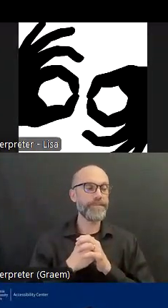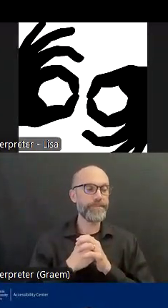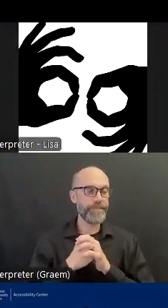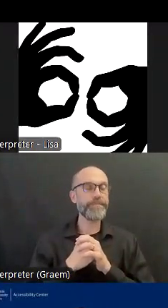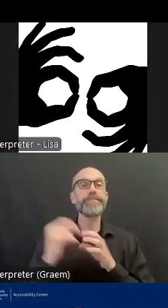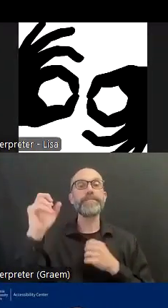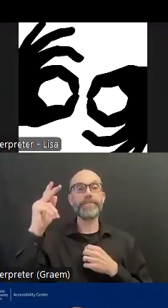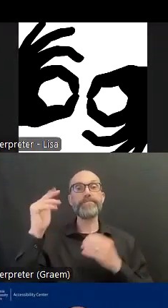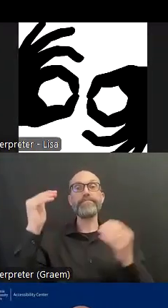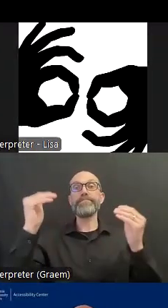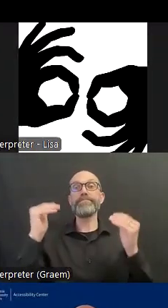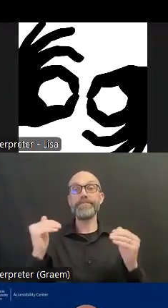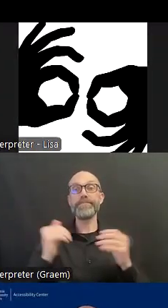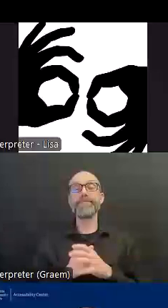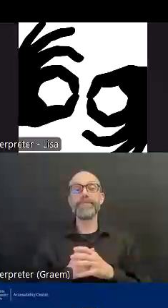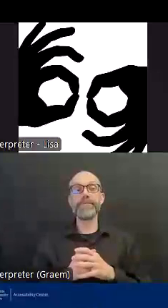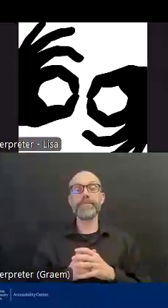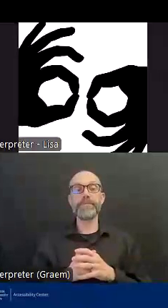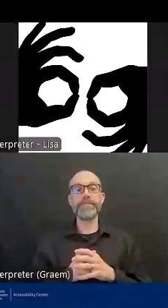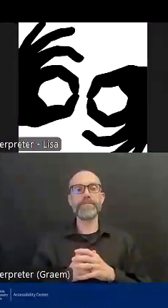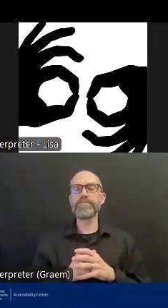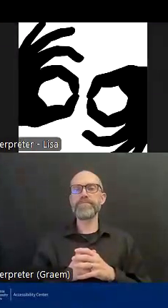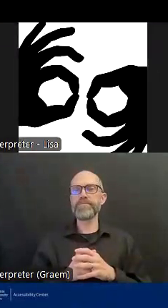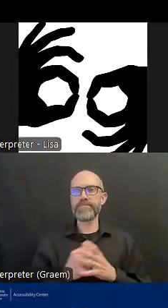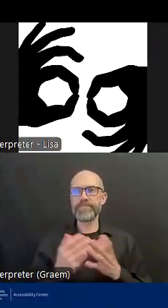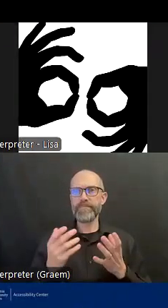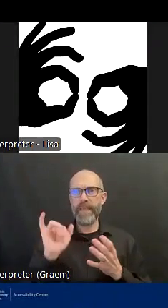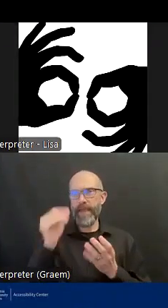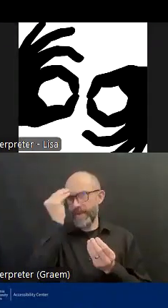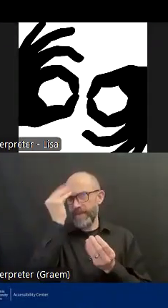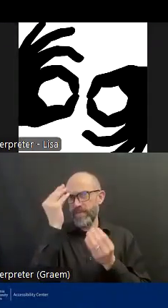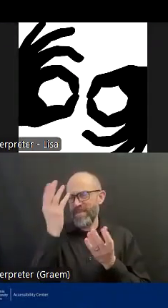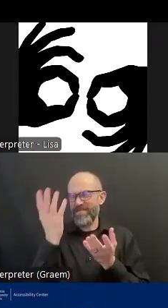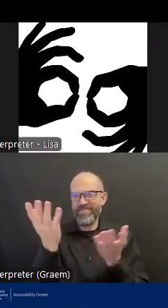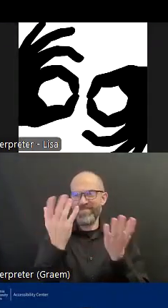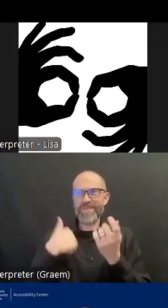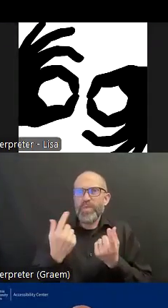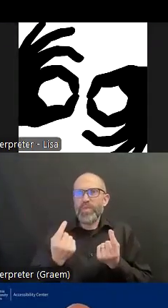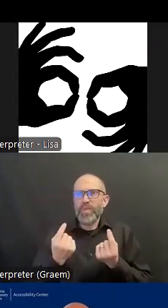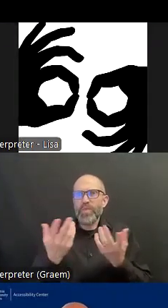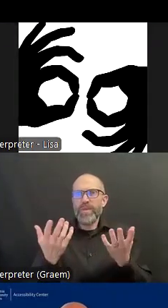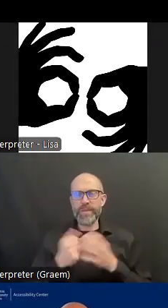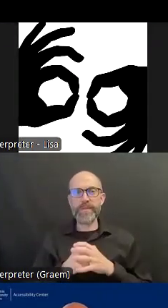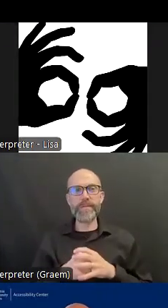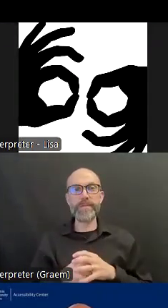Next we're going to get into-- what do you do with that information? So this is another best practice.